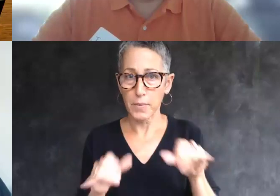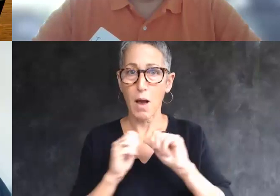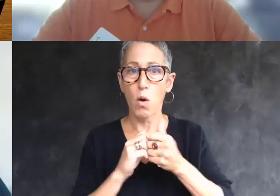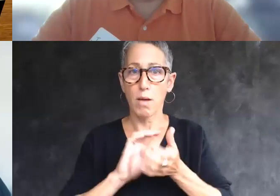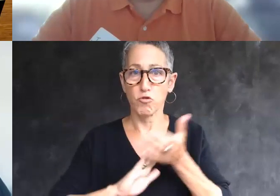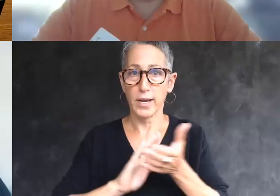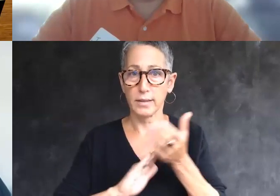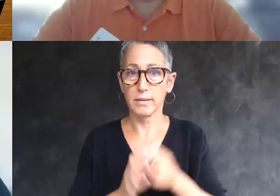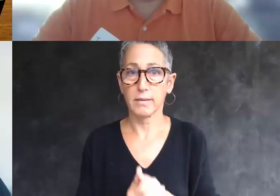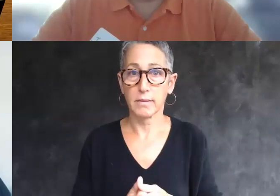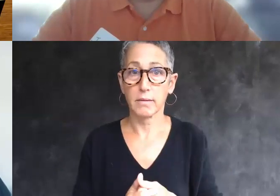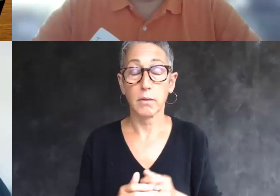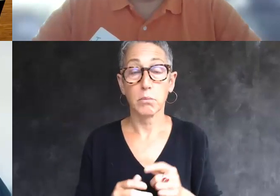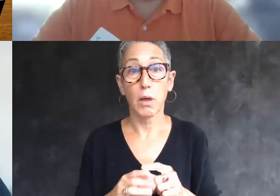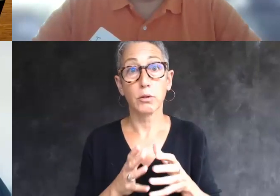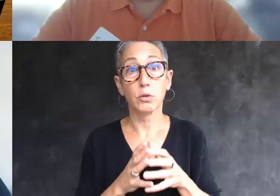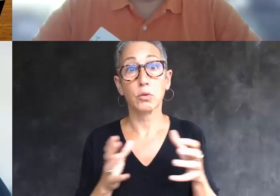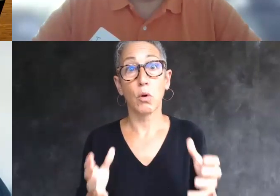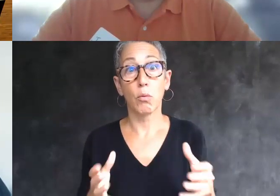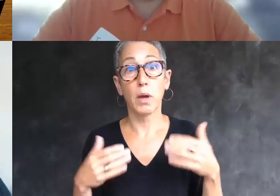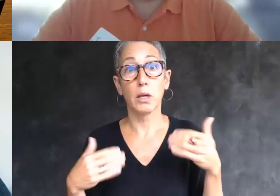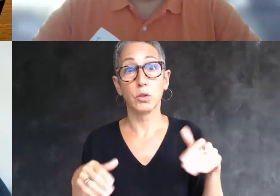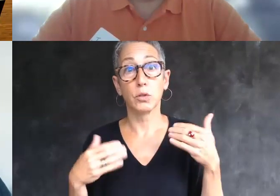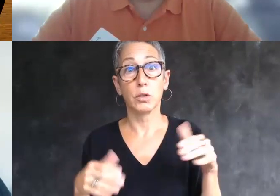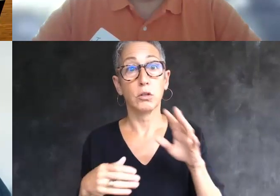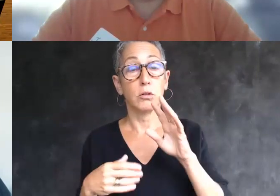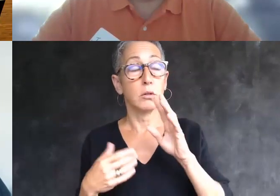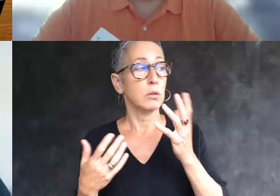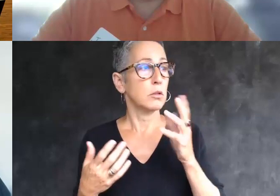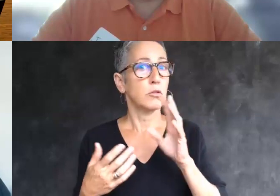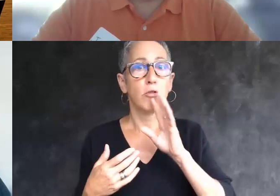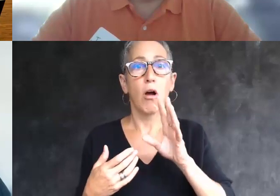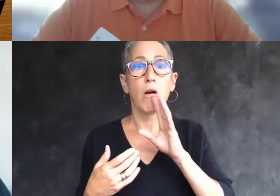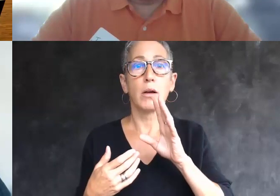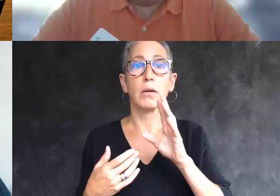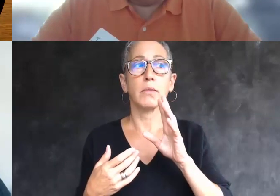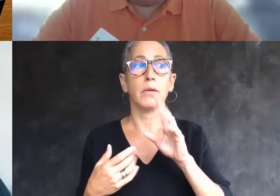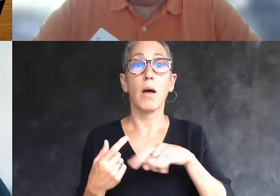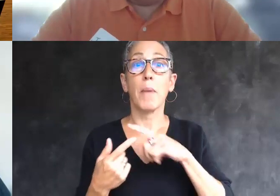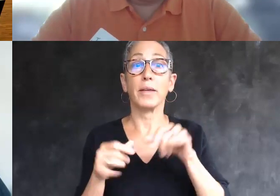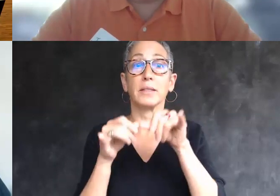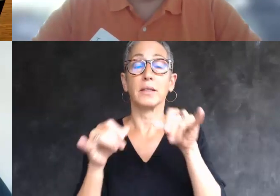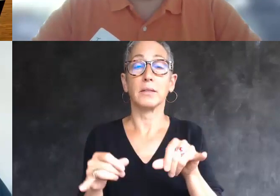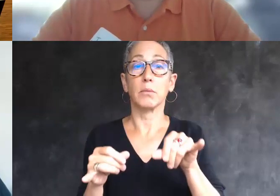so much blowback and pushback when we talk about divesting from that system and investing in other systems as though it's just the wildest thing in the world.